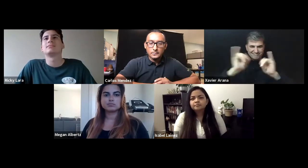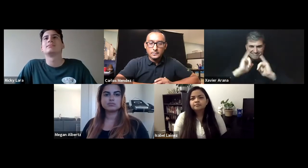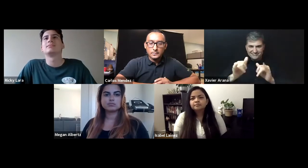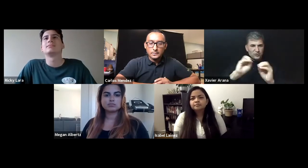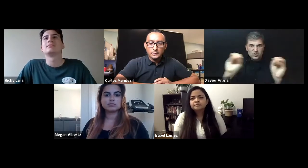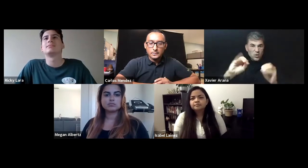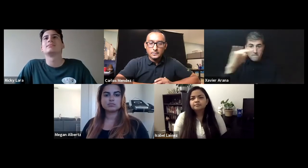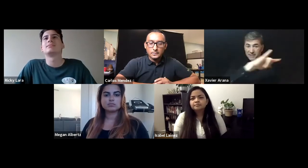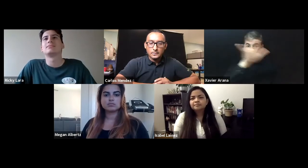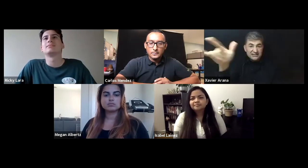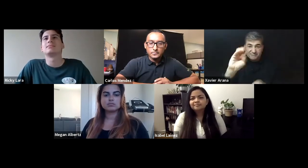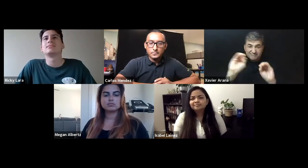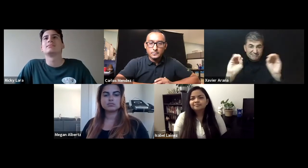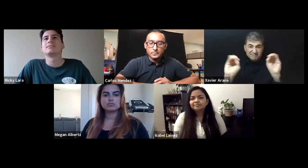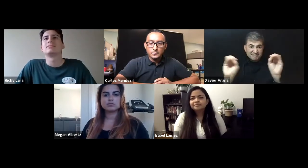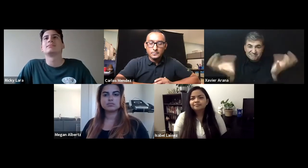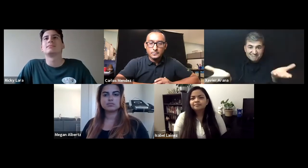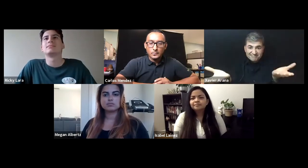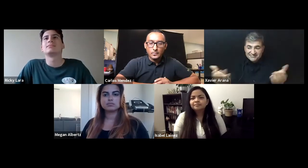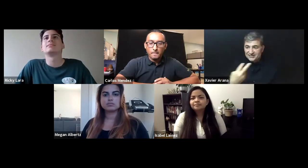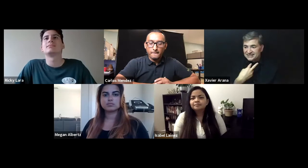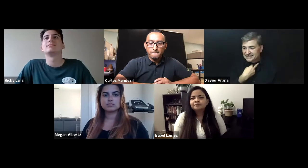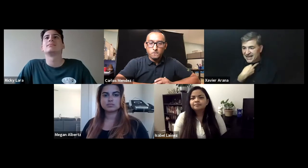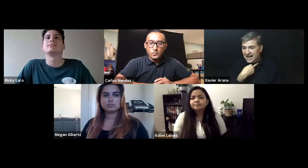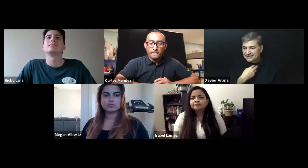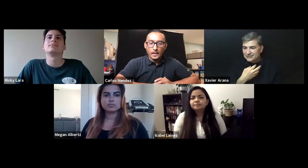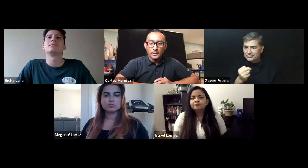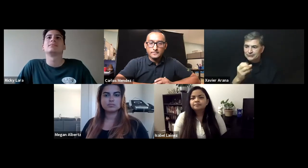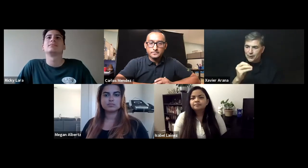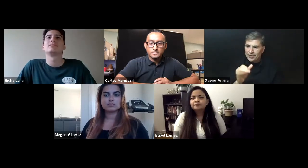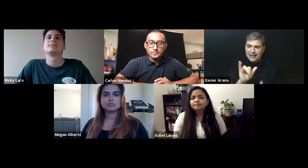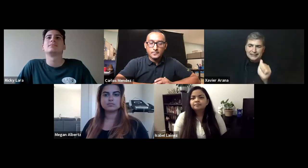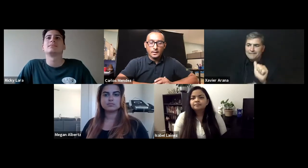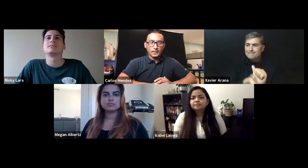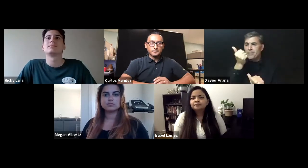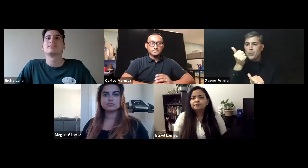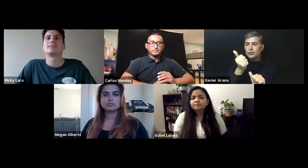in Europe and can't fly because of Covid obviously. So...